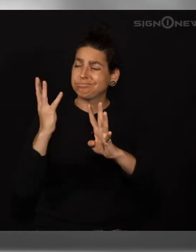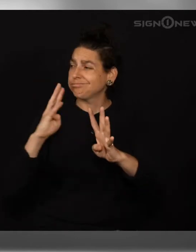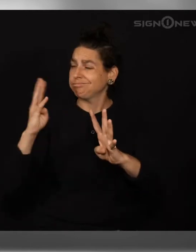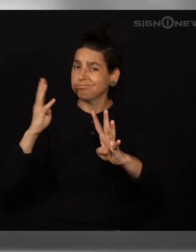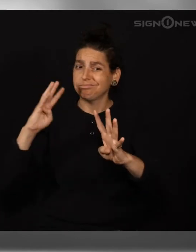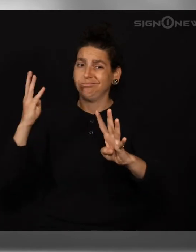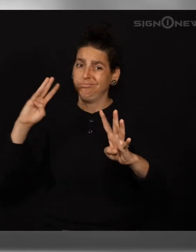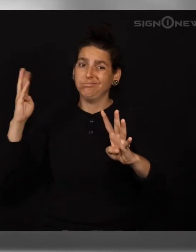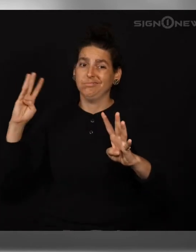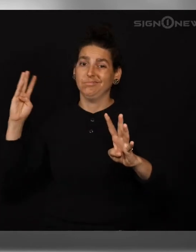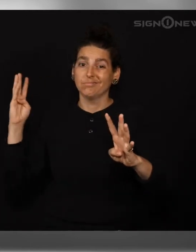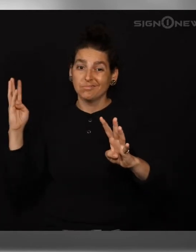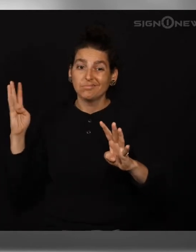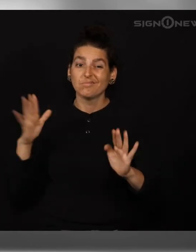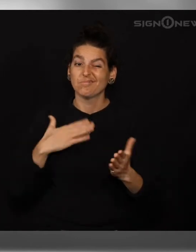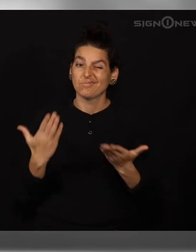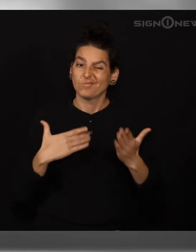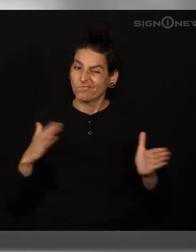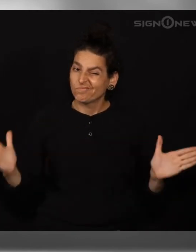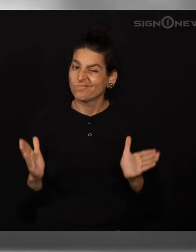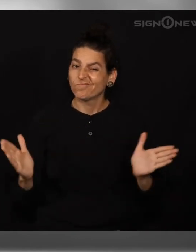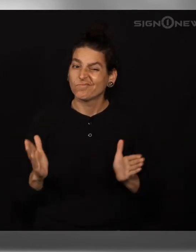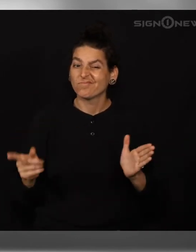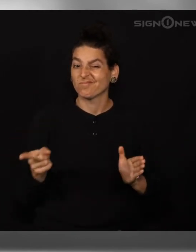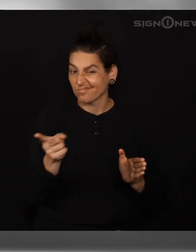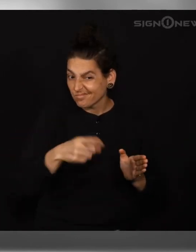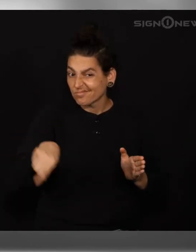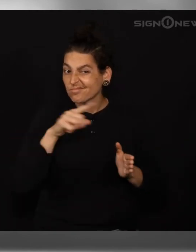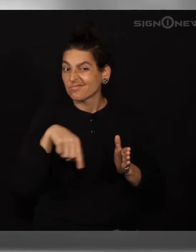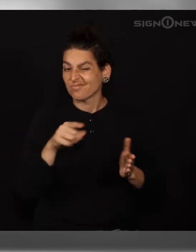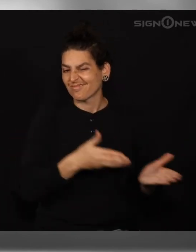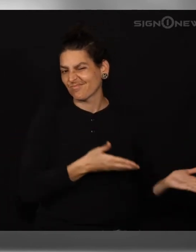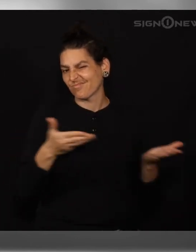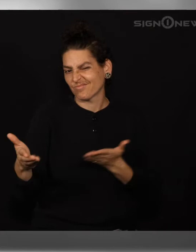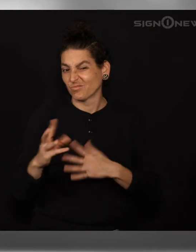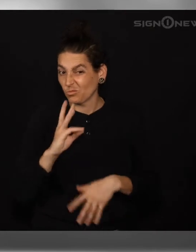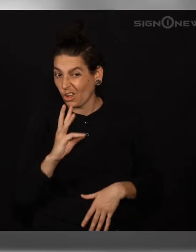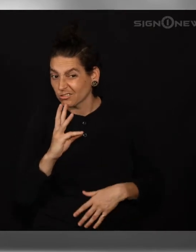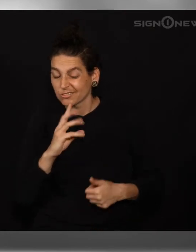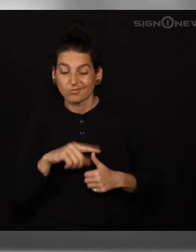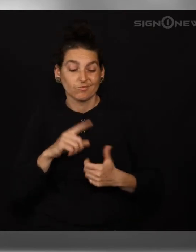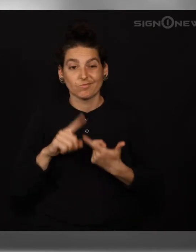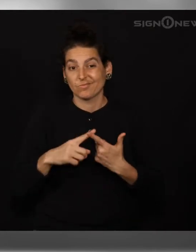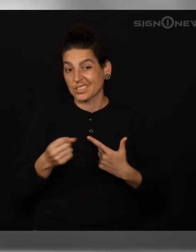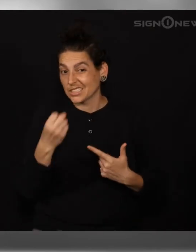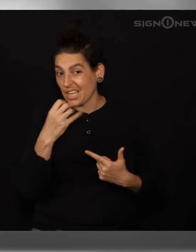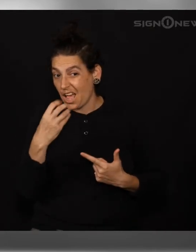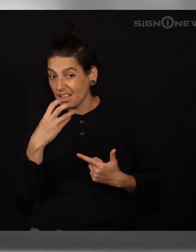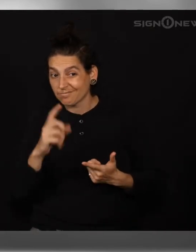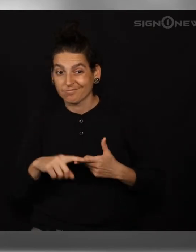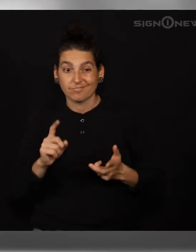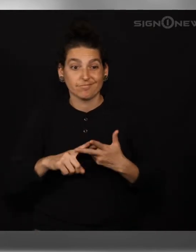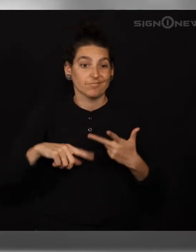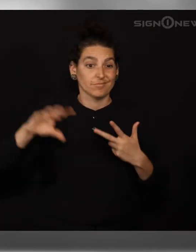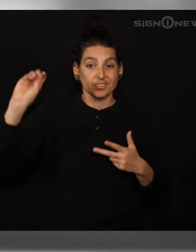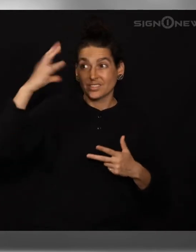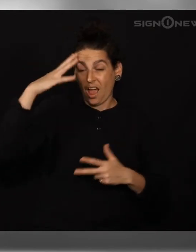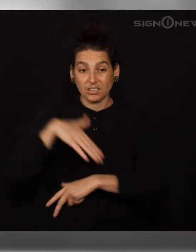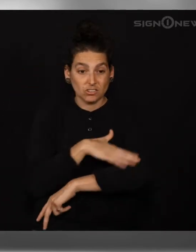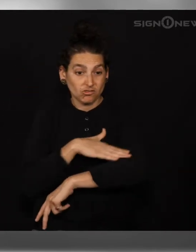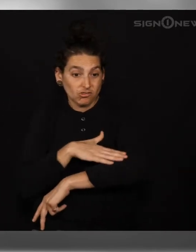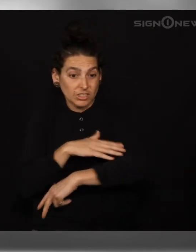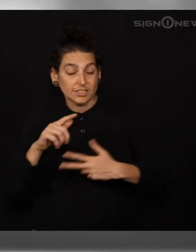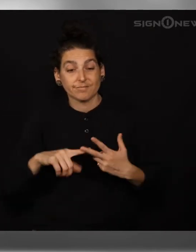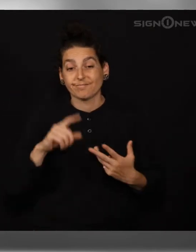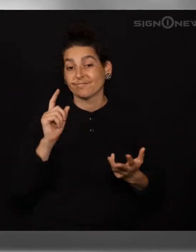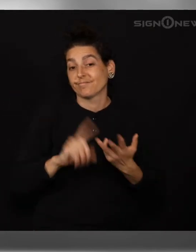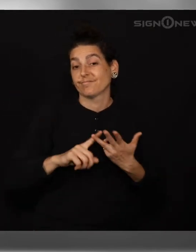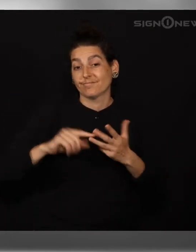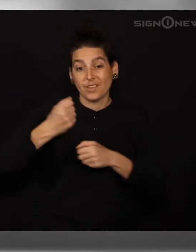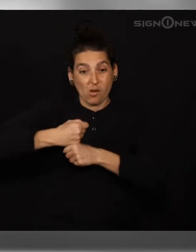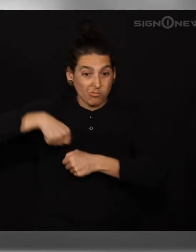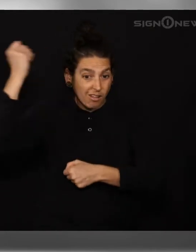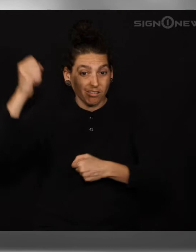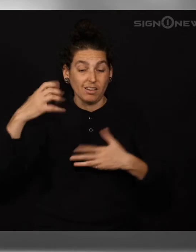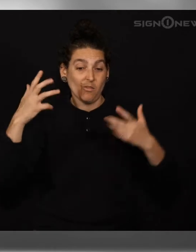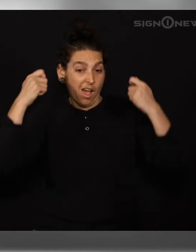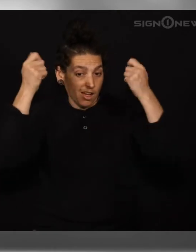You may want to bring water, snacks, sunscreen, umbrella, rain gear or jacket.